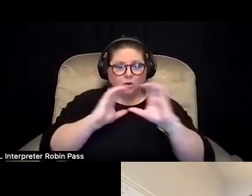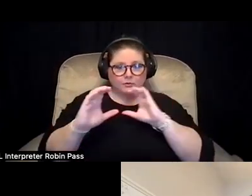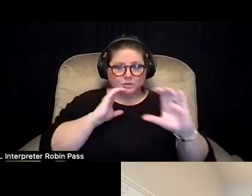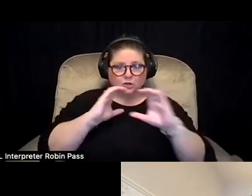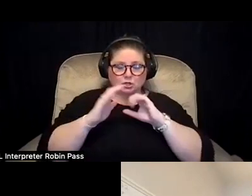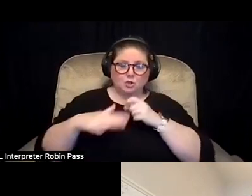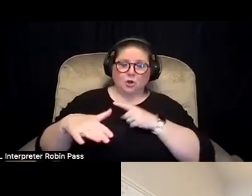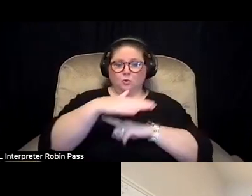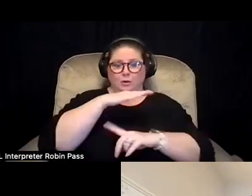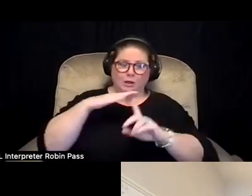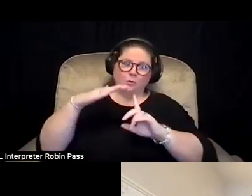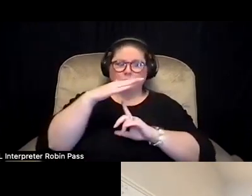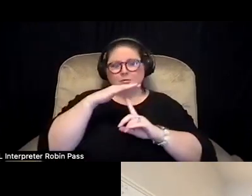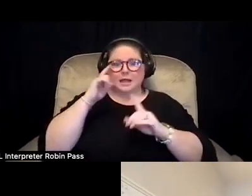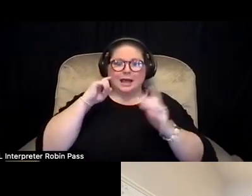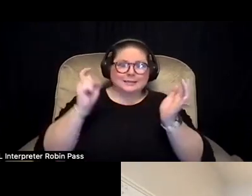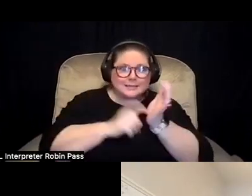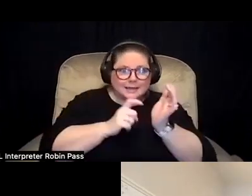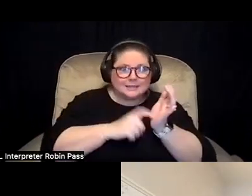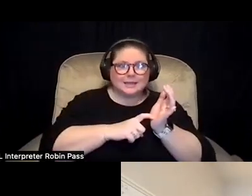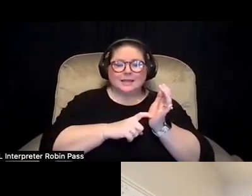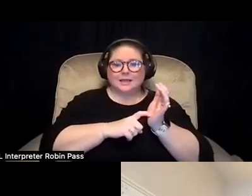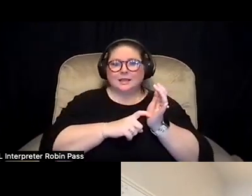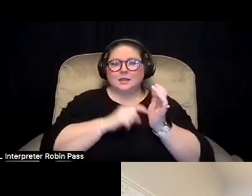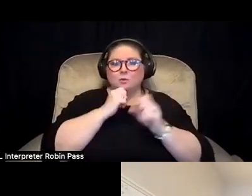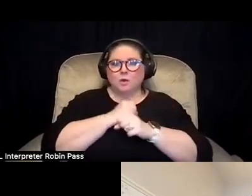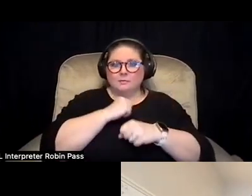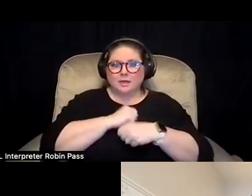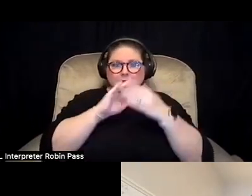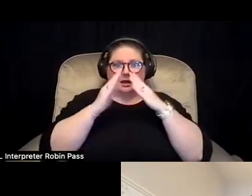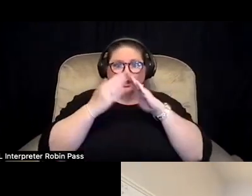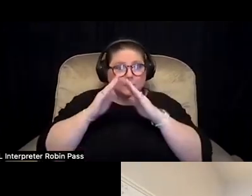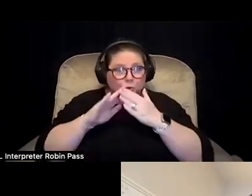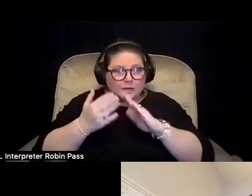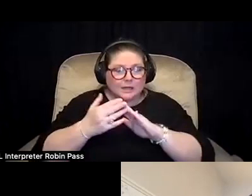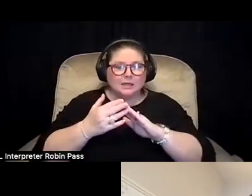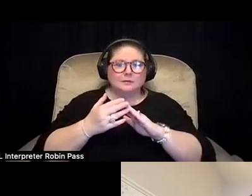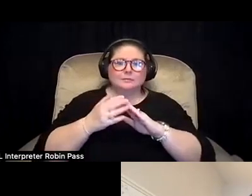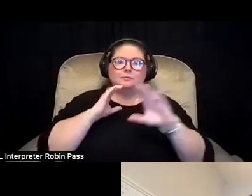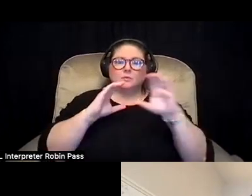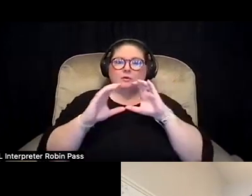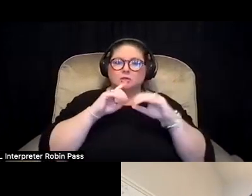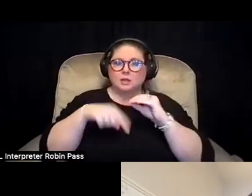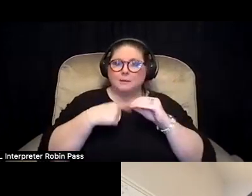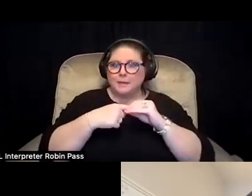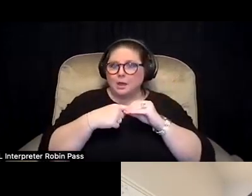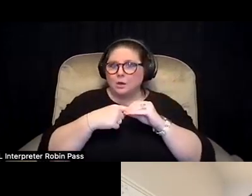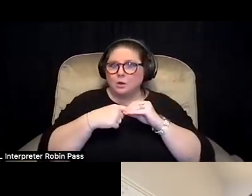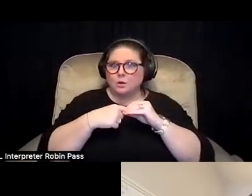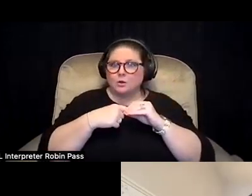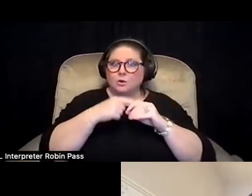identity conversations around what makes a community um conversations about like who are we